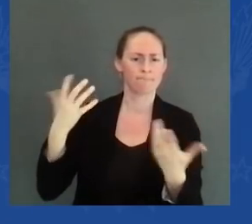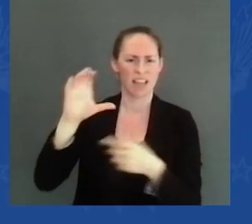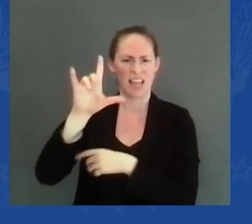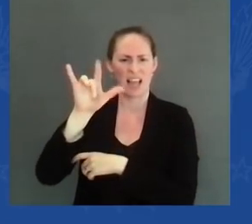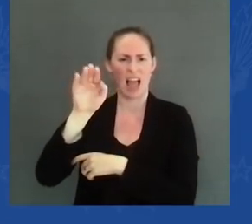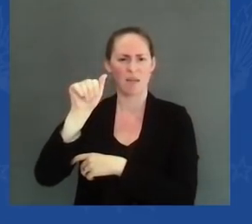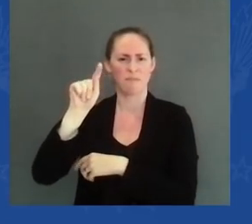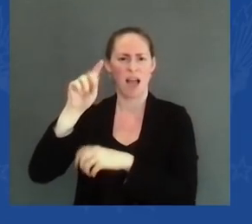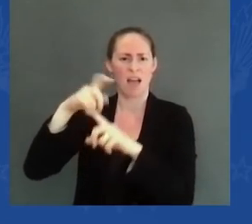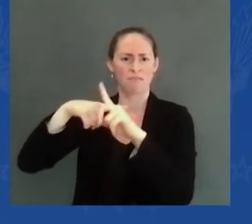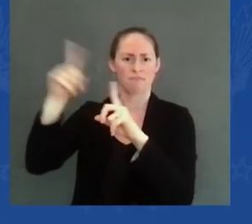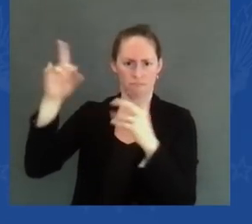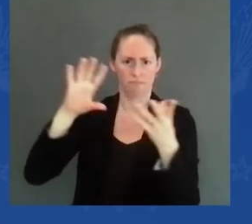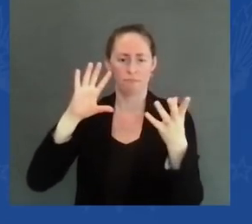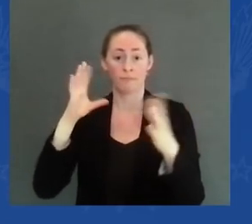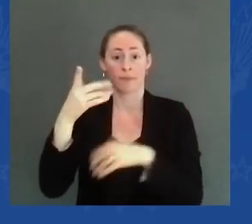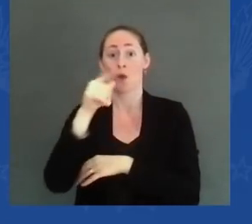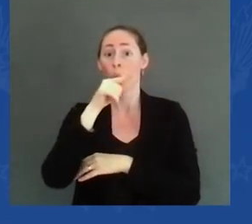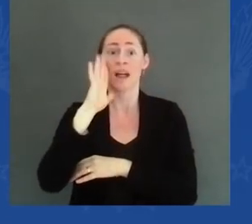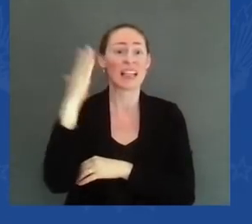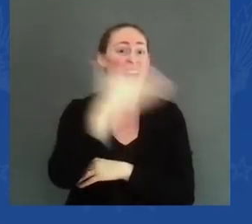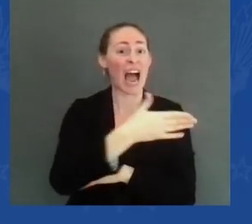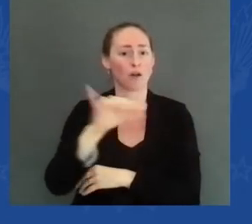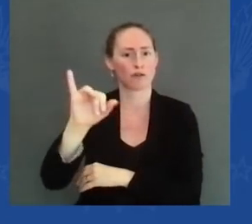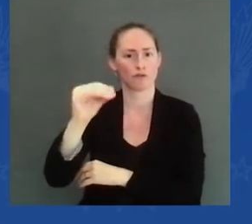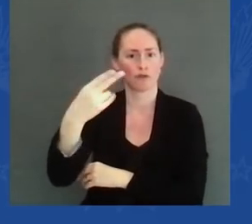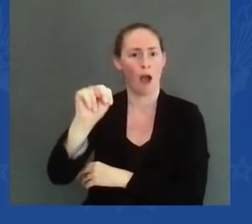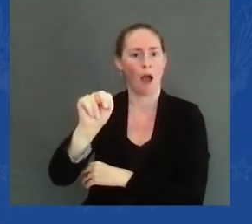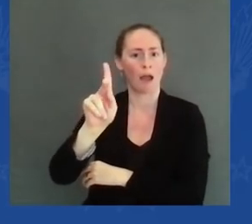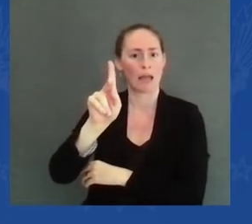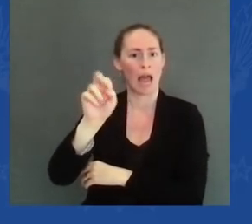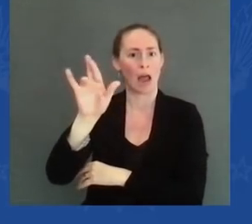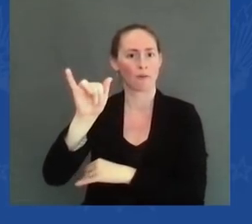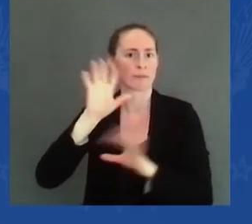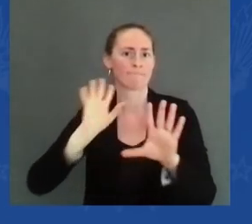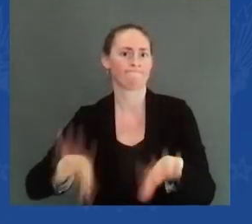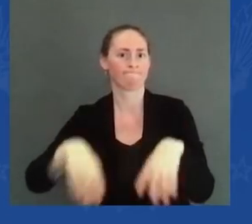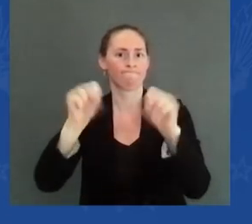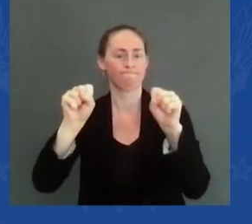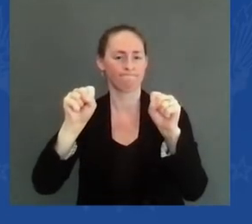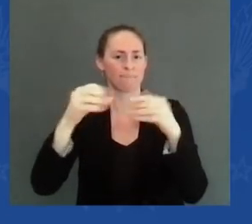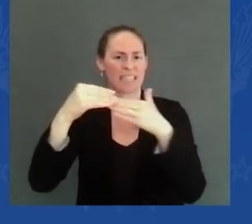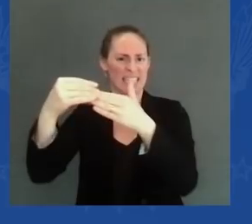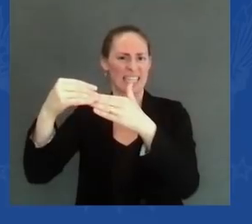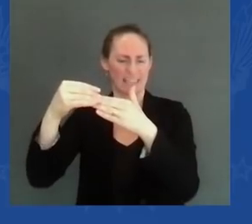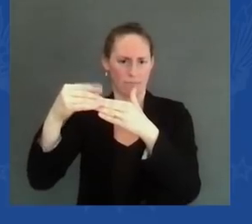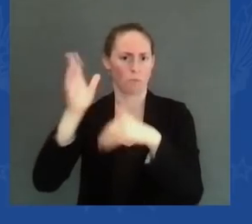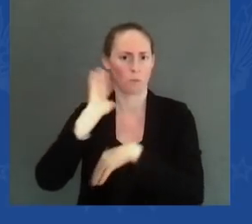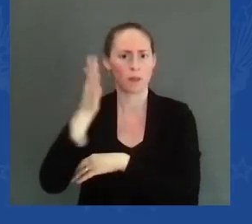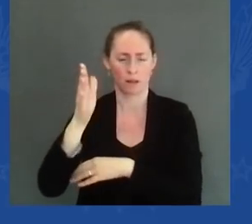We are determined -- we are determined that we are going to deal with climate change and --